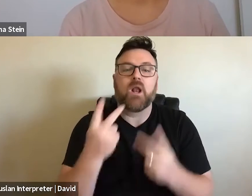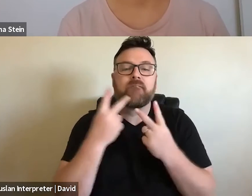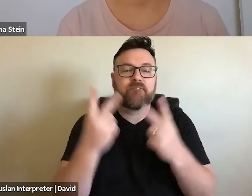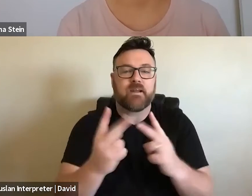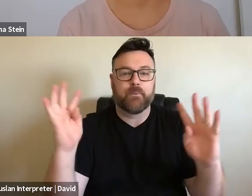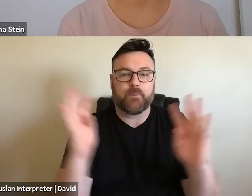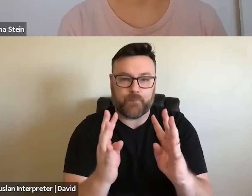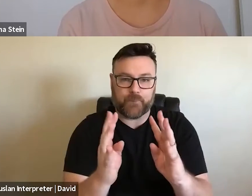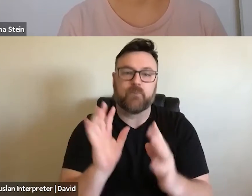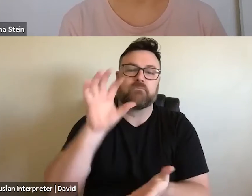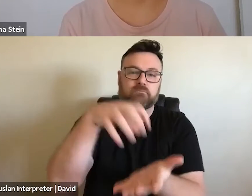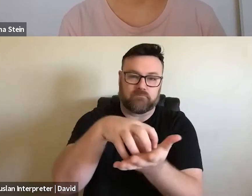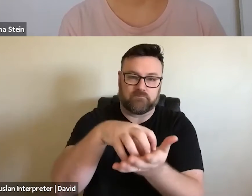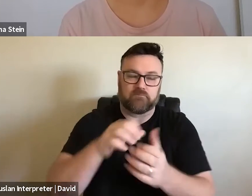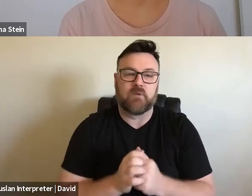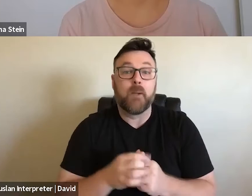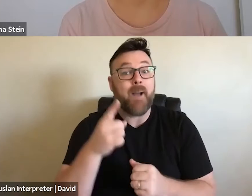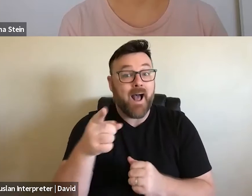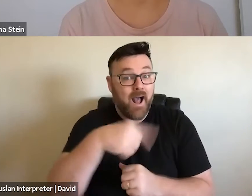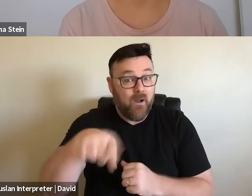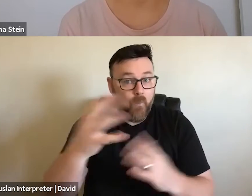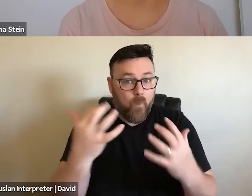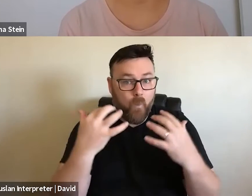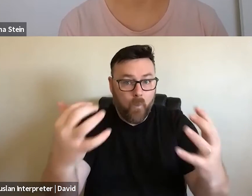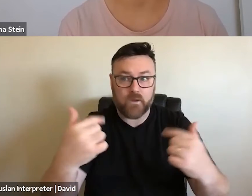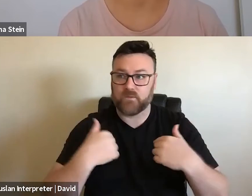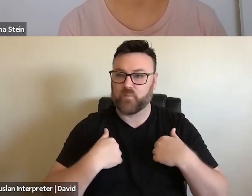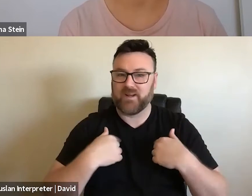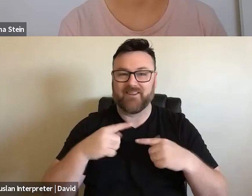are all different with different needs and risk tolerances.